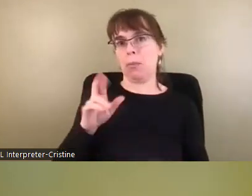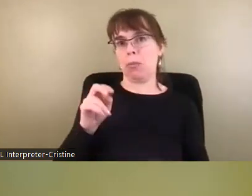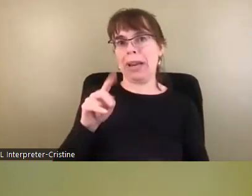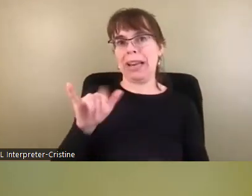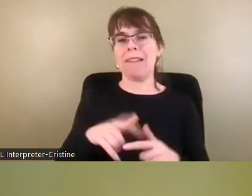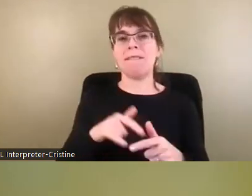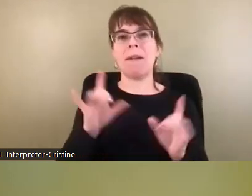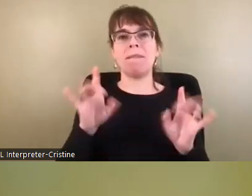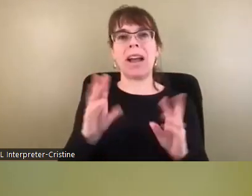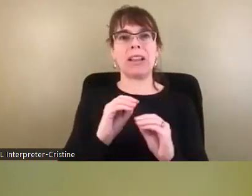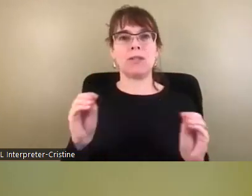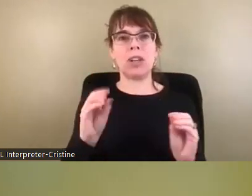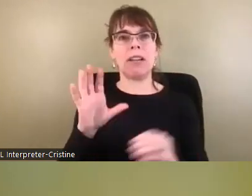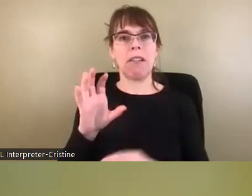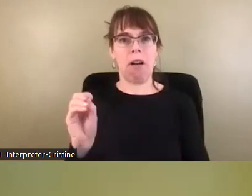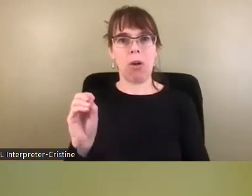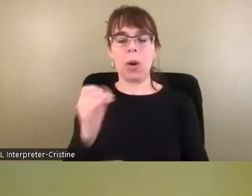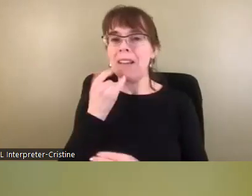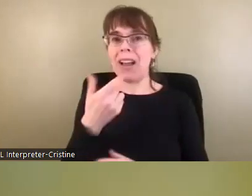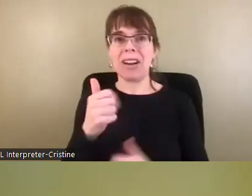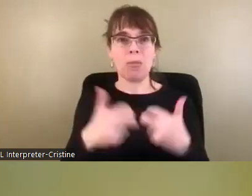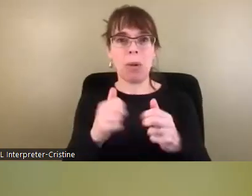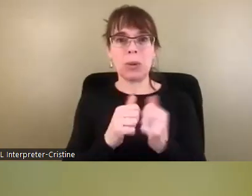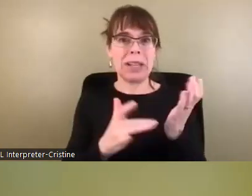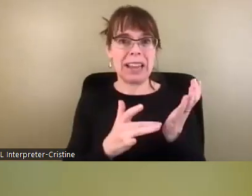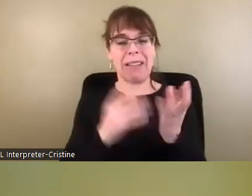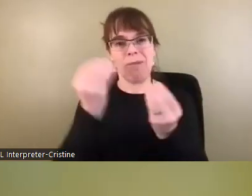If you have any tech problems, please let me know in the chat.